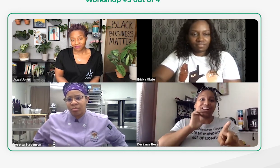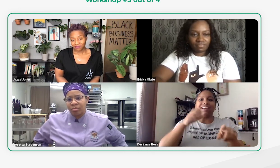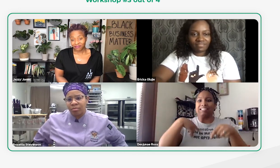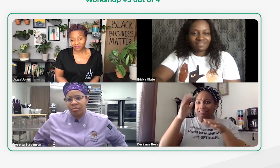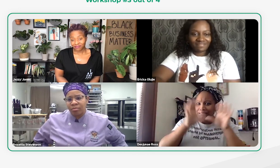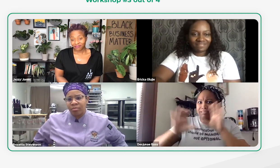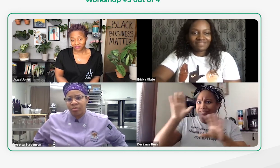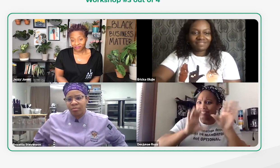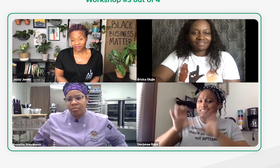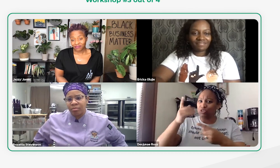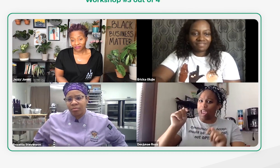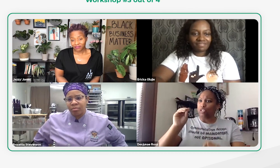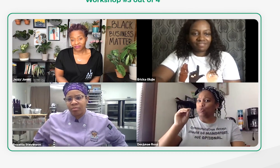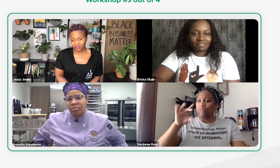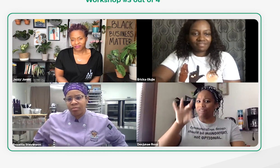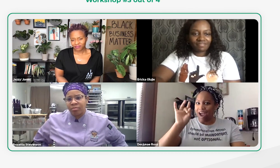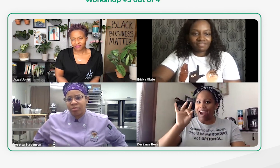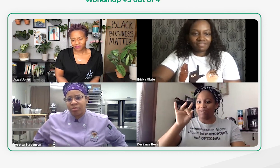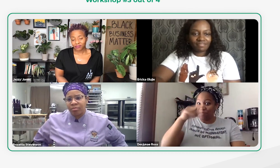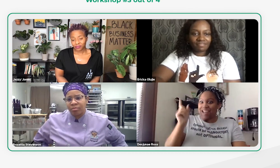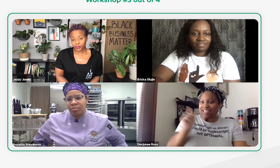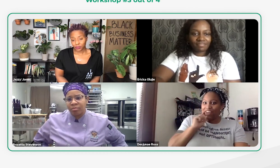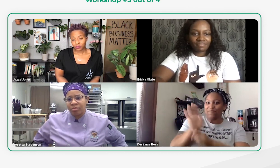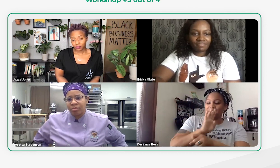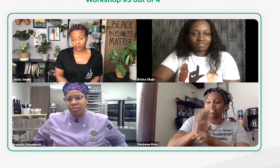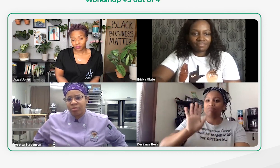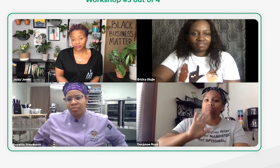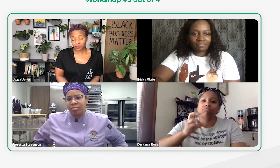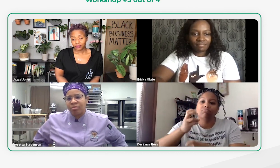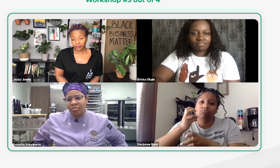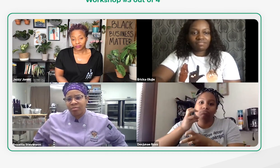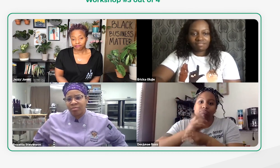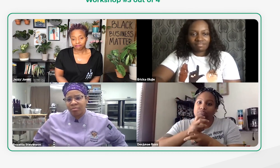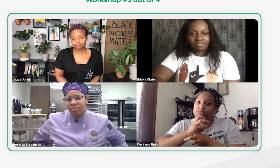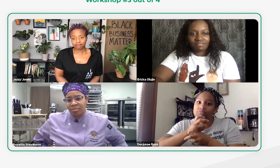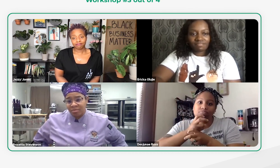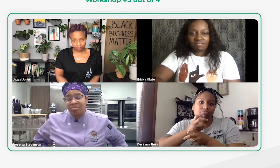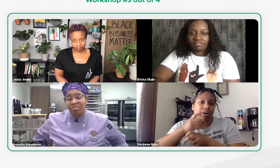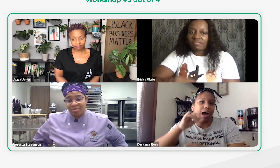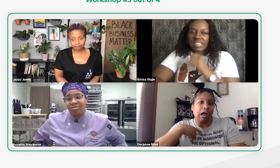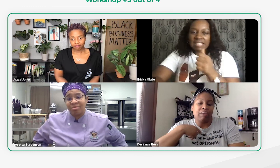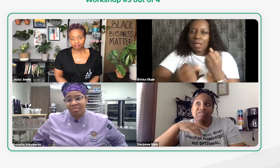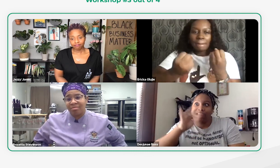a bit to find it. I finally found Ericka. I was trying to find black businesses and it's